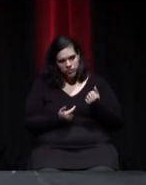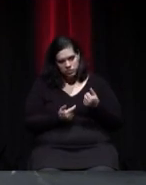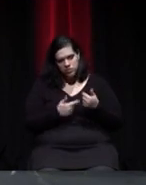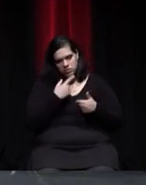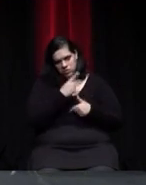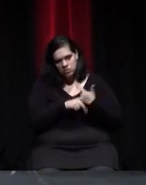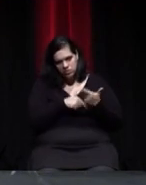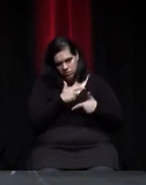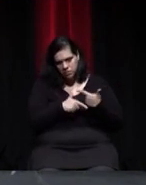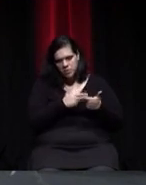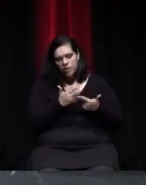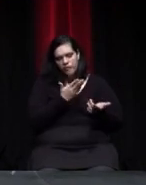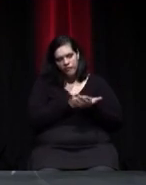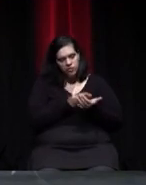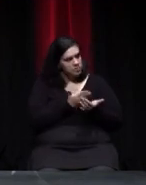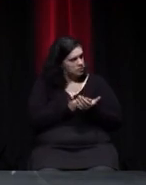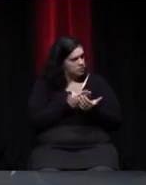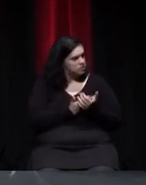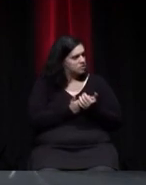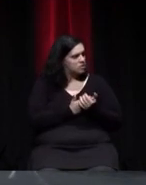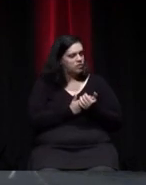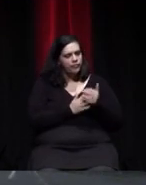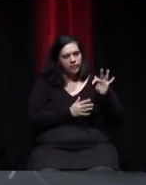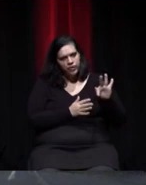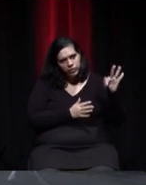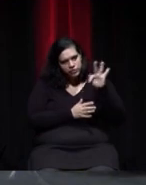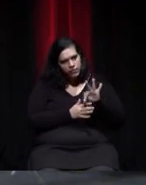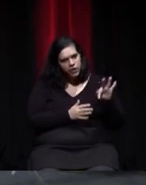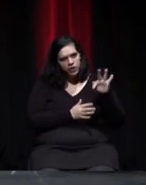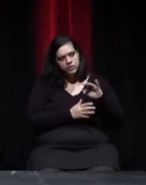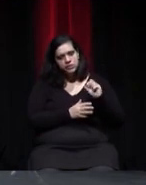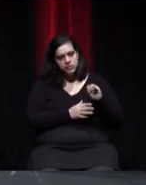If they have an academic background, have worked for major newsrooms